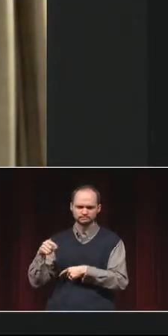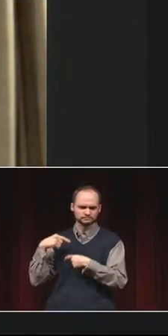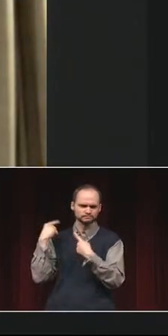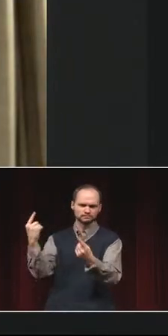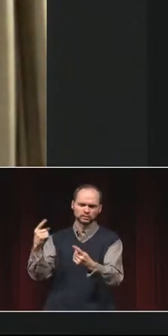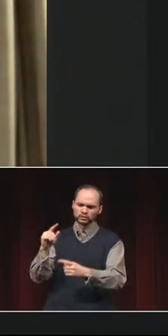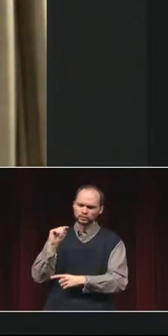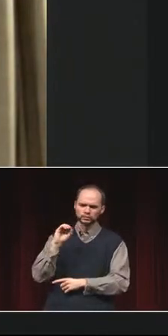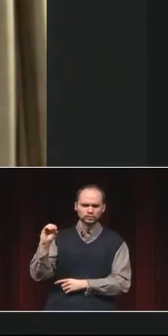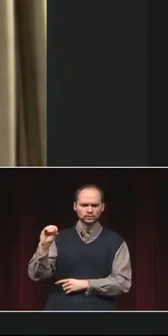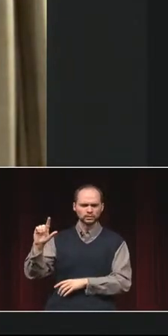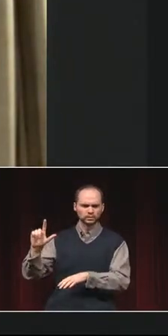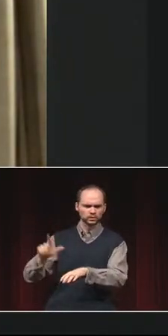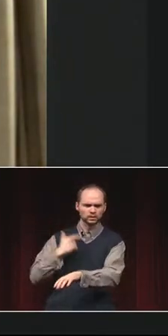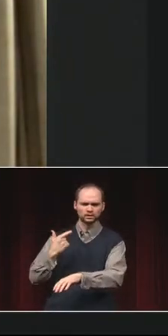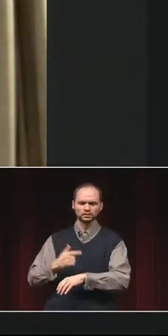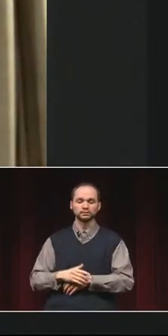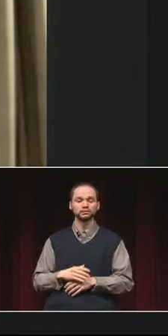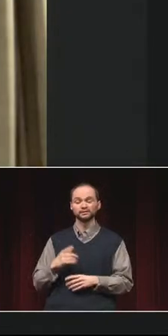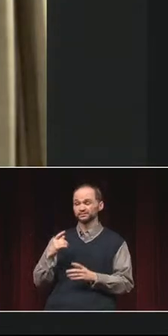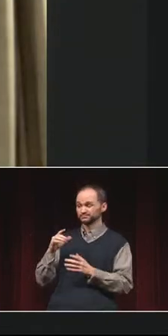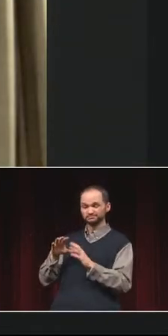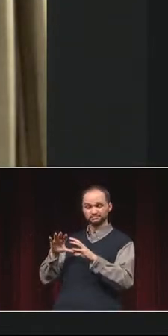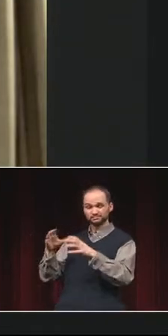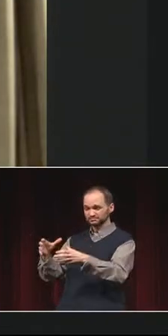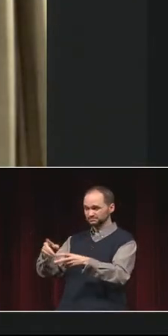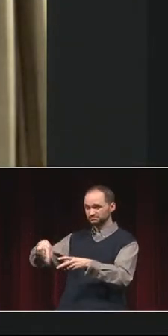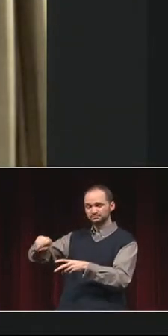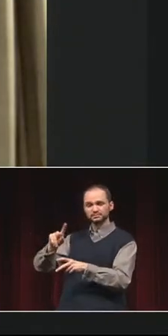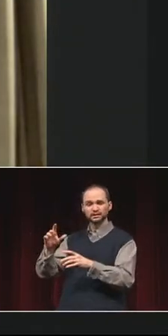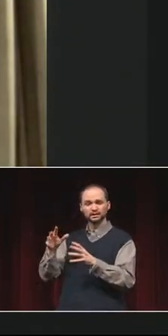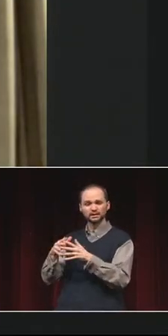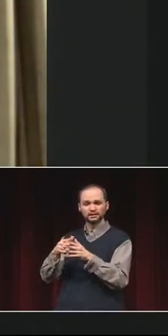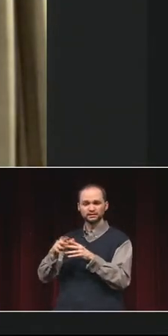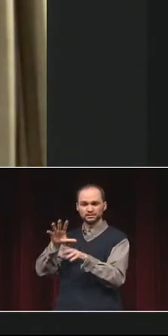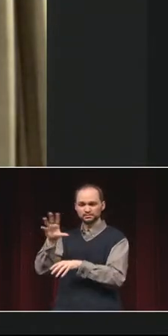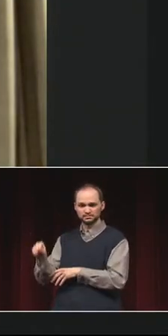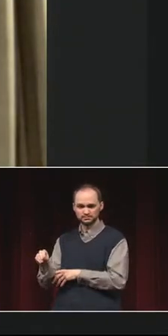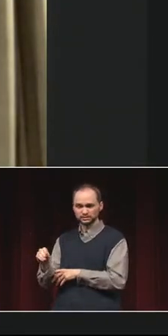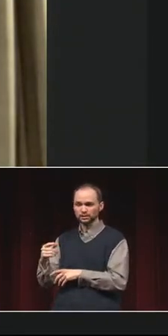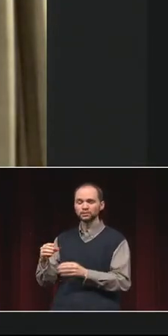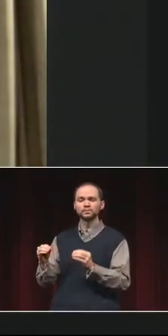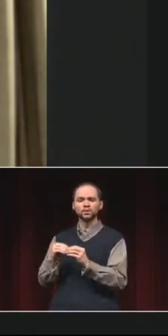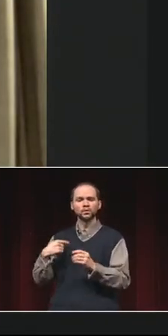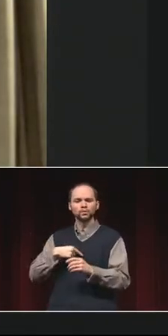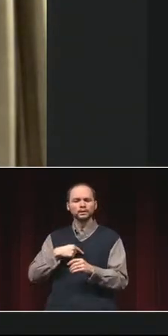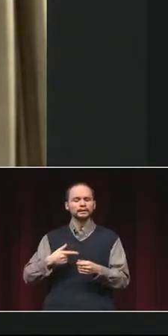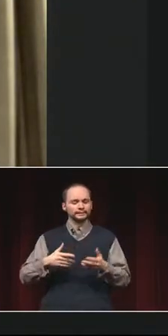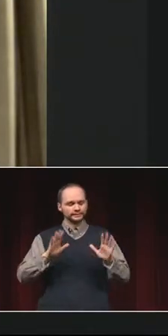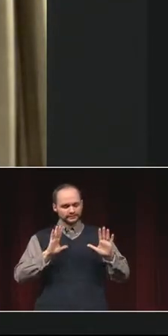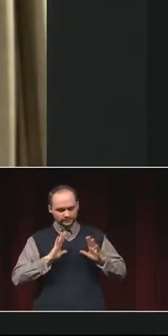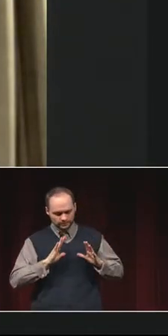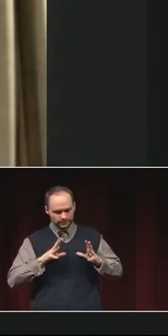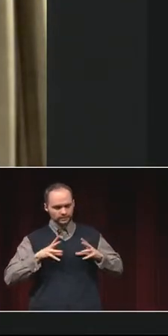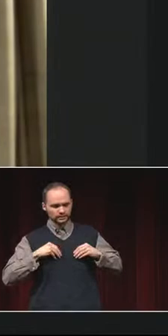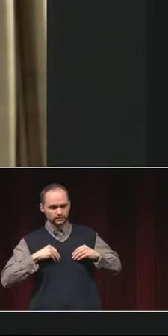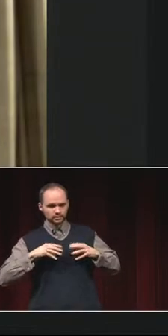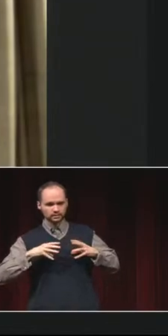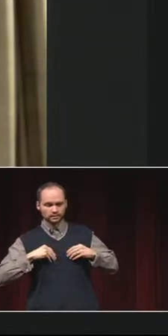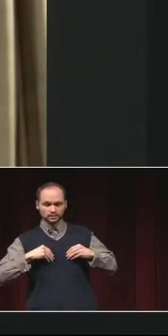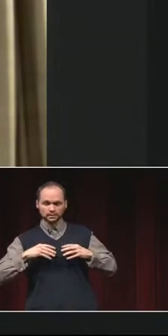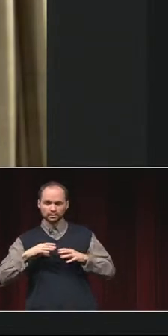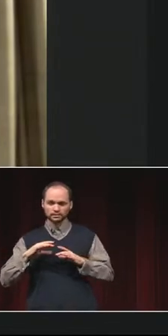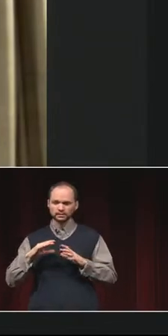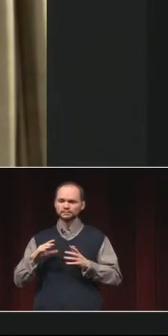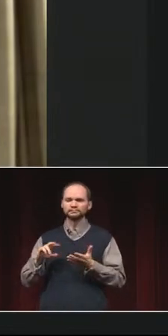the more we gave in, the more we complied with this kind of treatment it made our plight in life